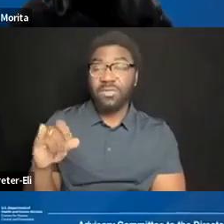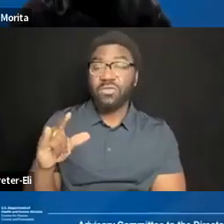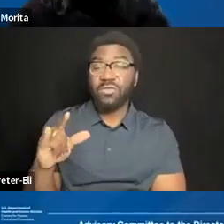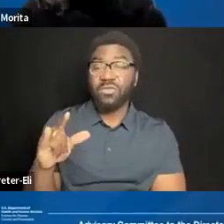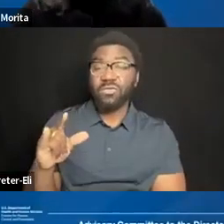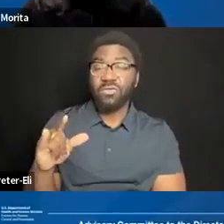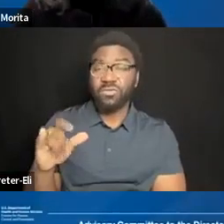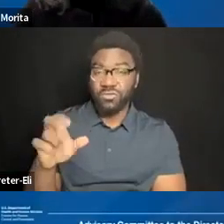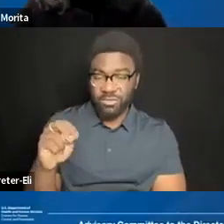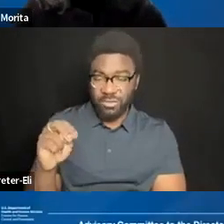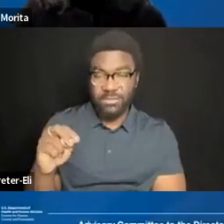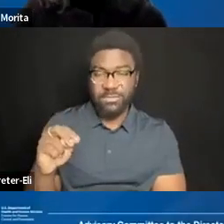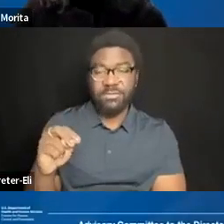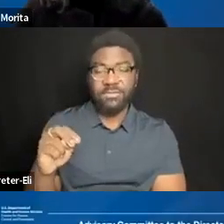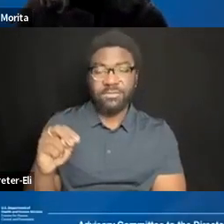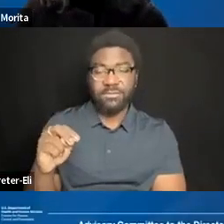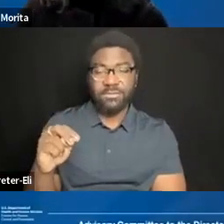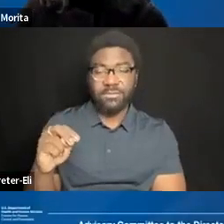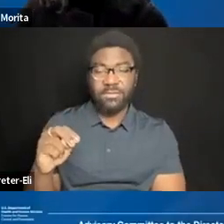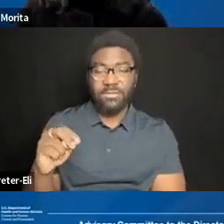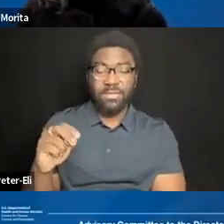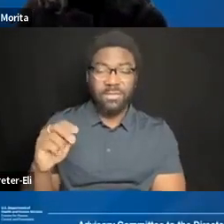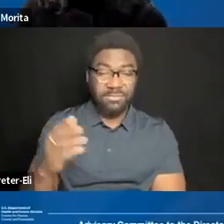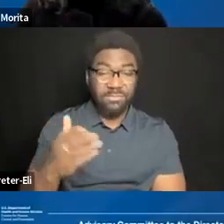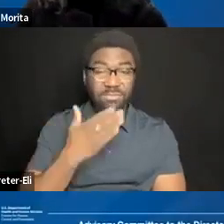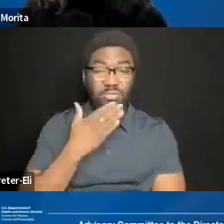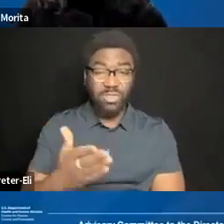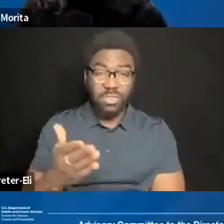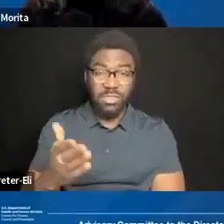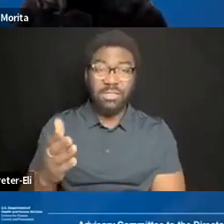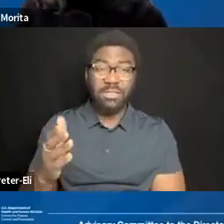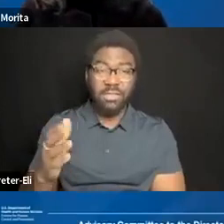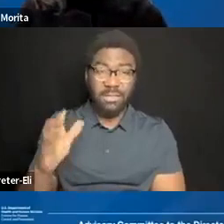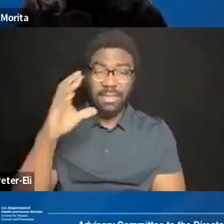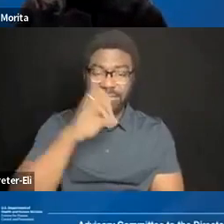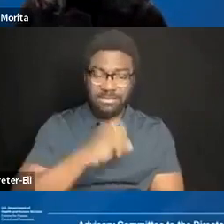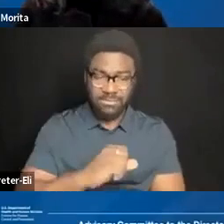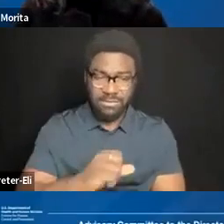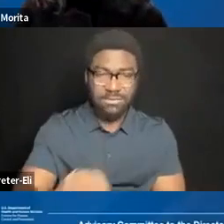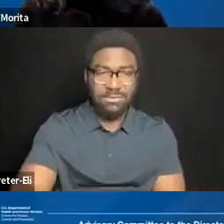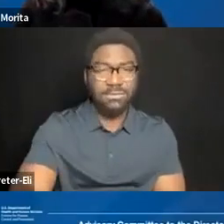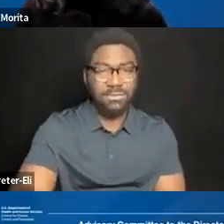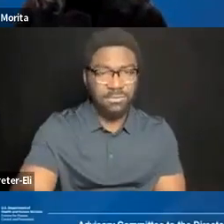by CSTE and HIMSS on the cost of DMI modernization and the costs